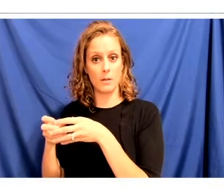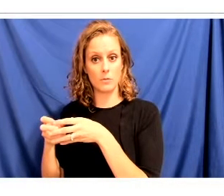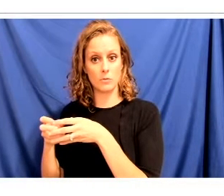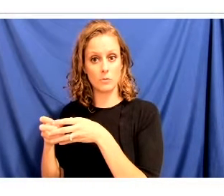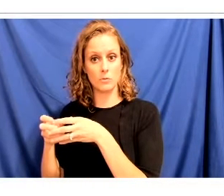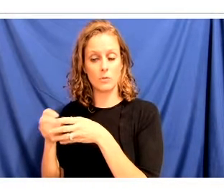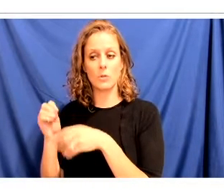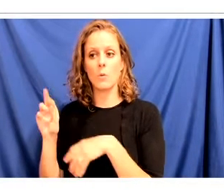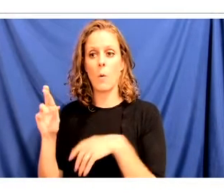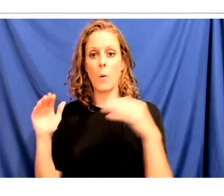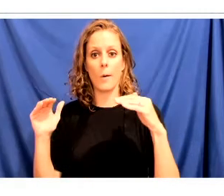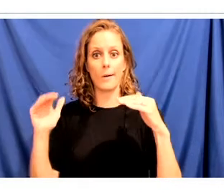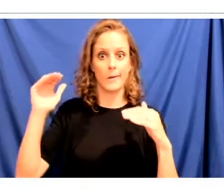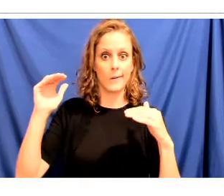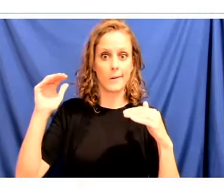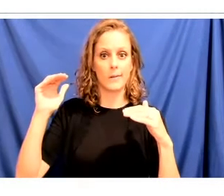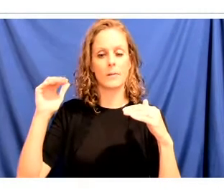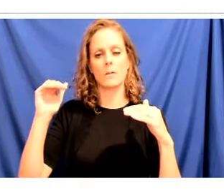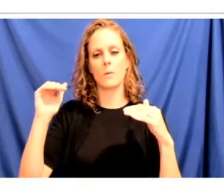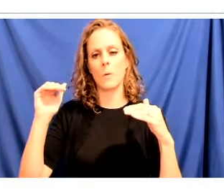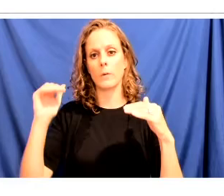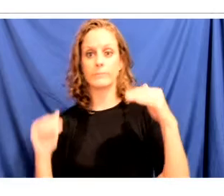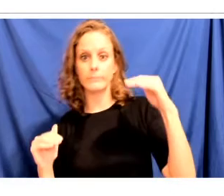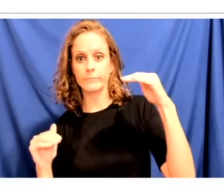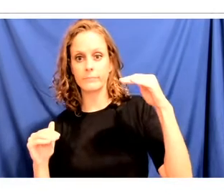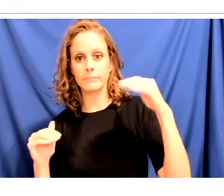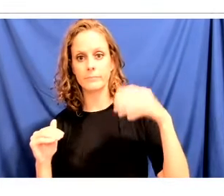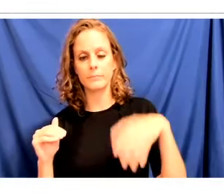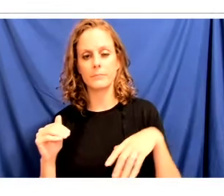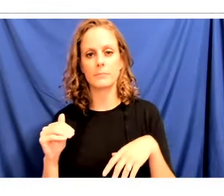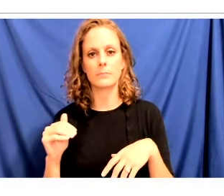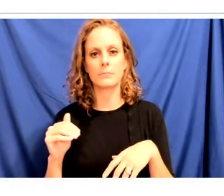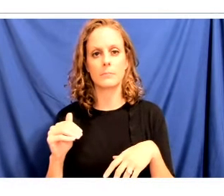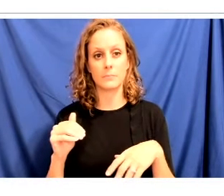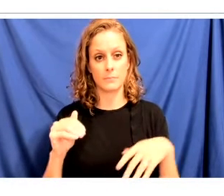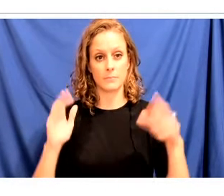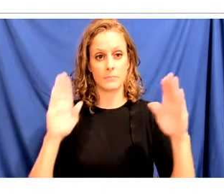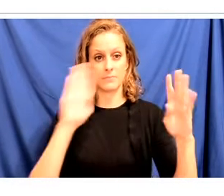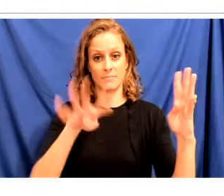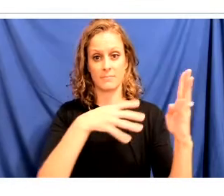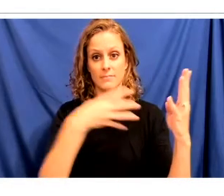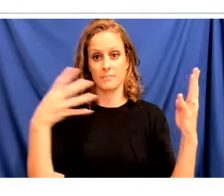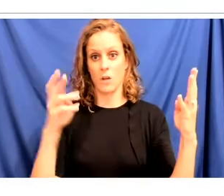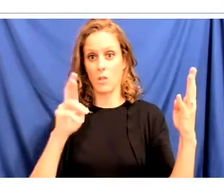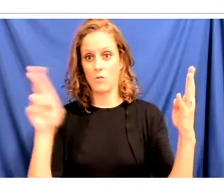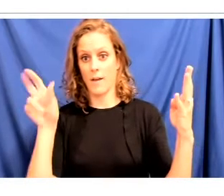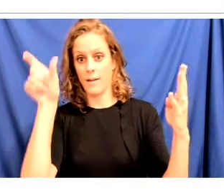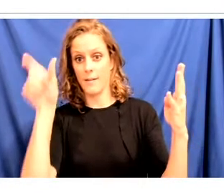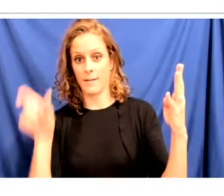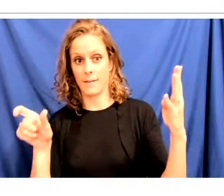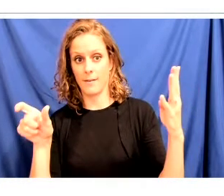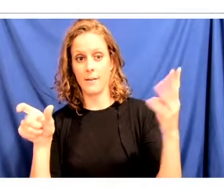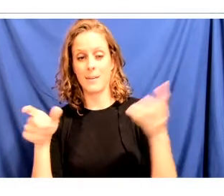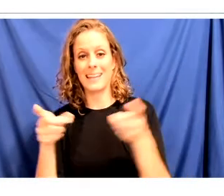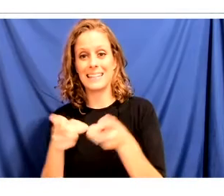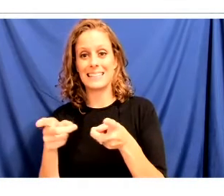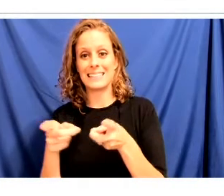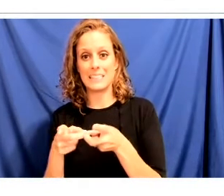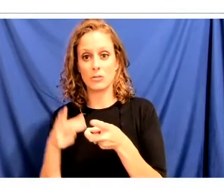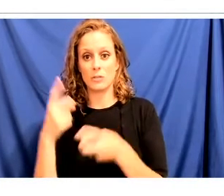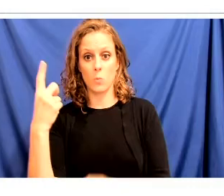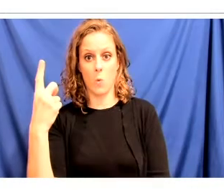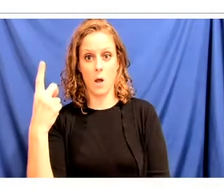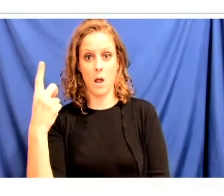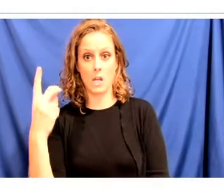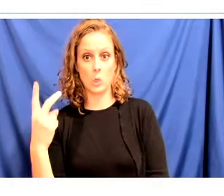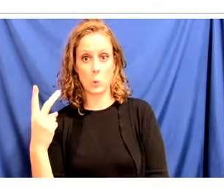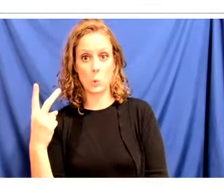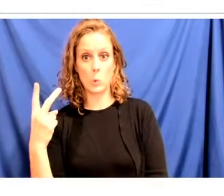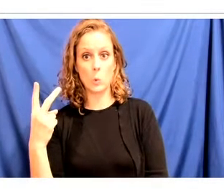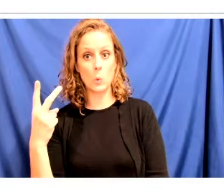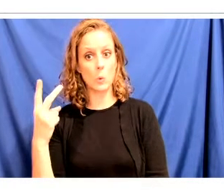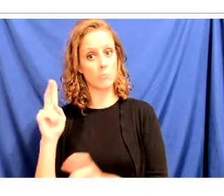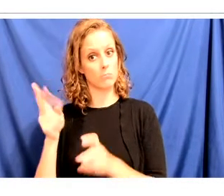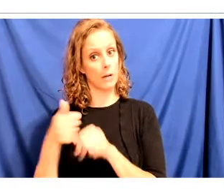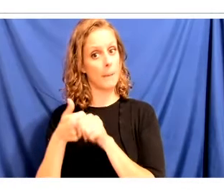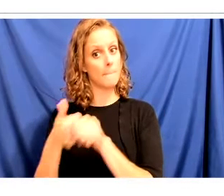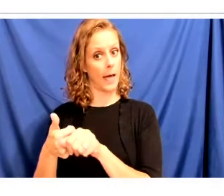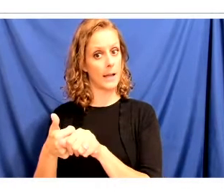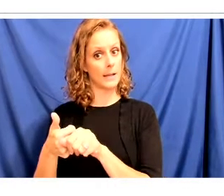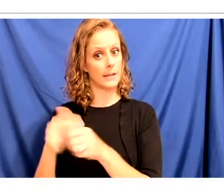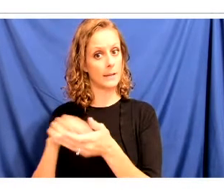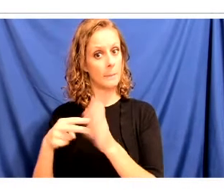deficiencies or overages, as you can see, on the right hand column district one in district two technically are compliant there are balanced, they could.